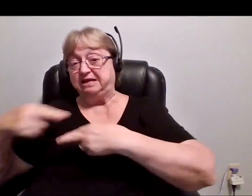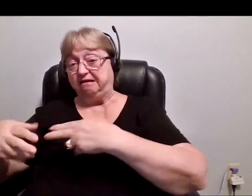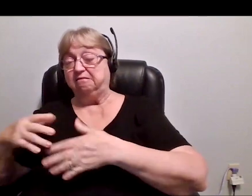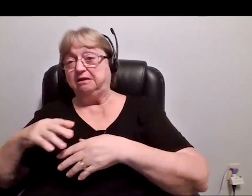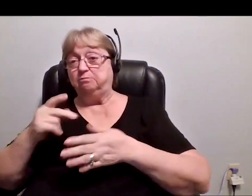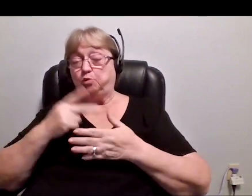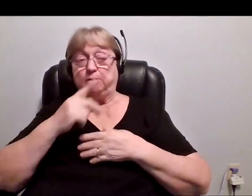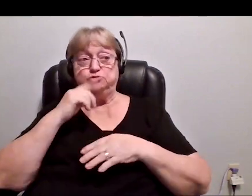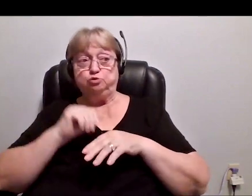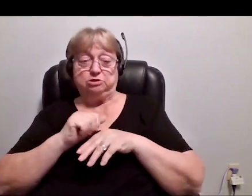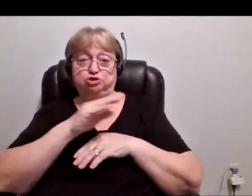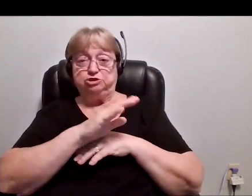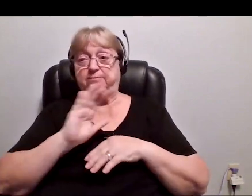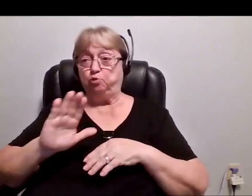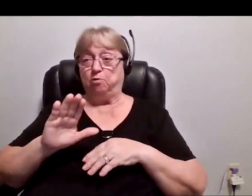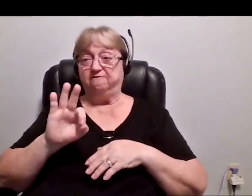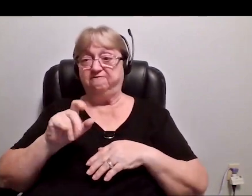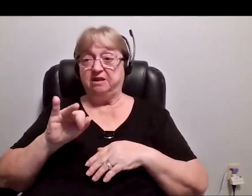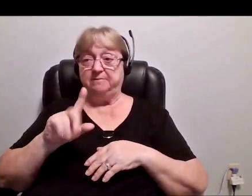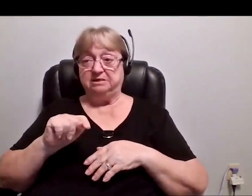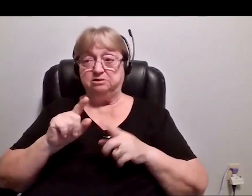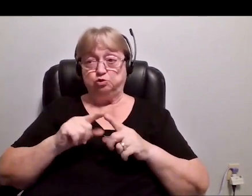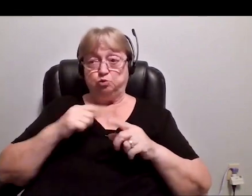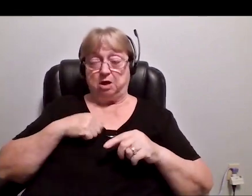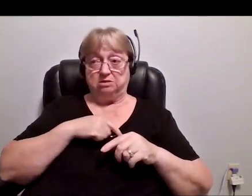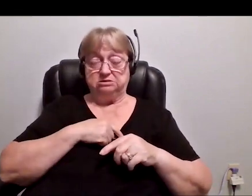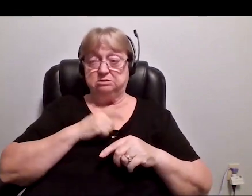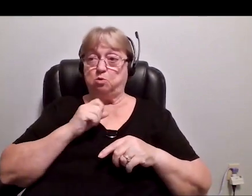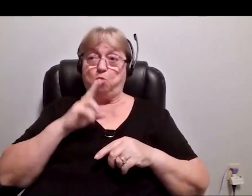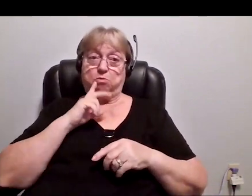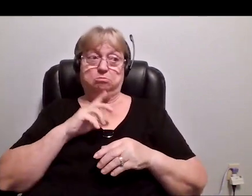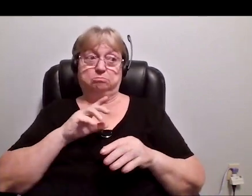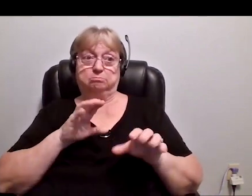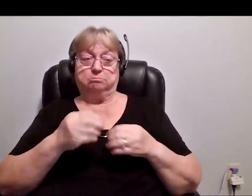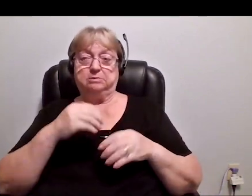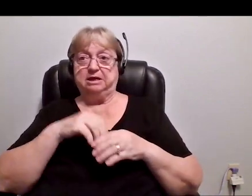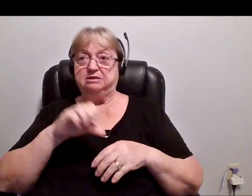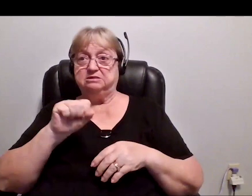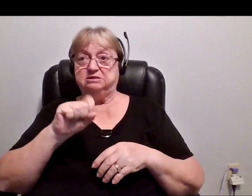their filament to us or to an organization in St. Louis called Printerior.